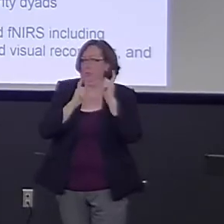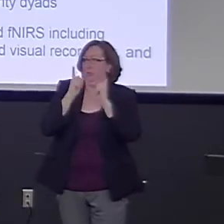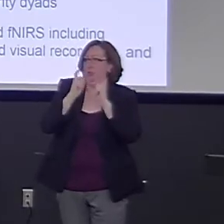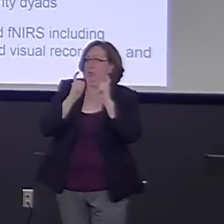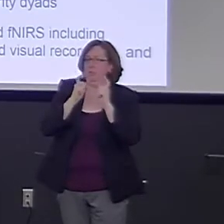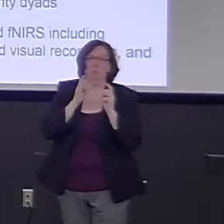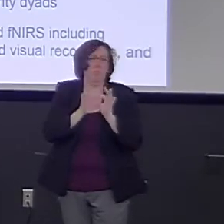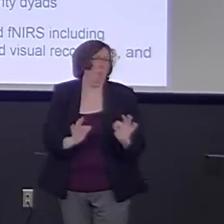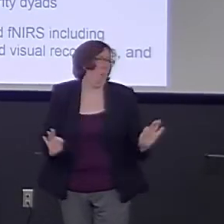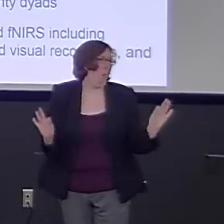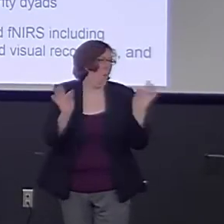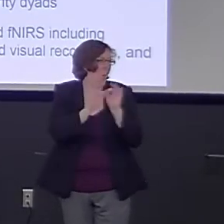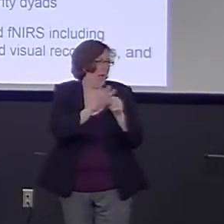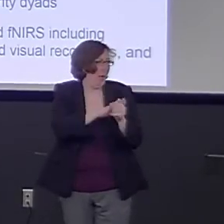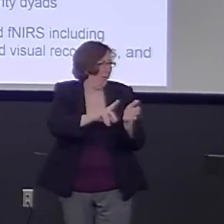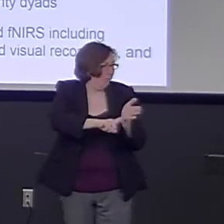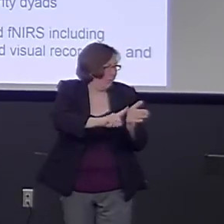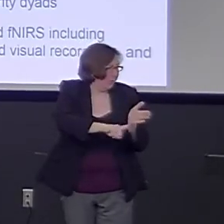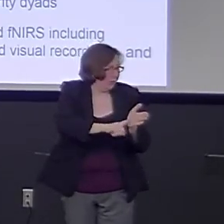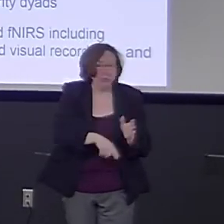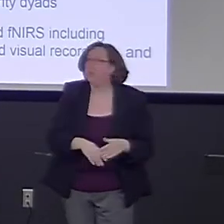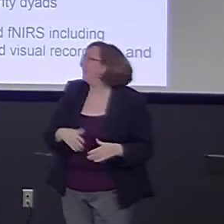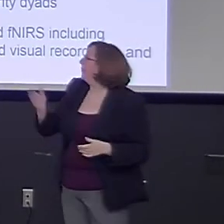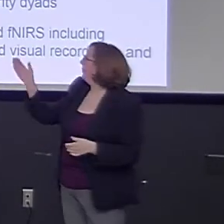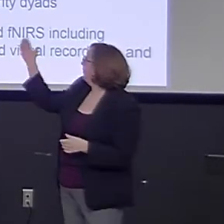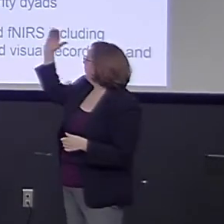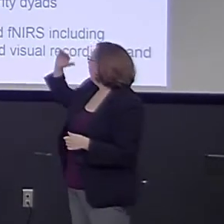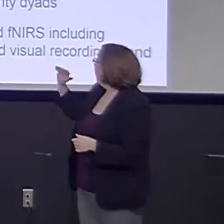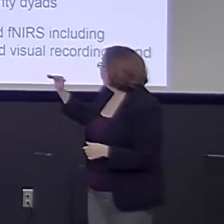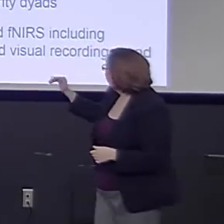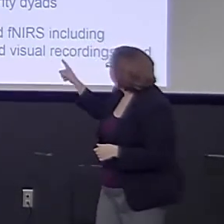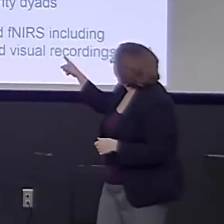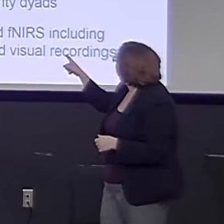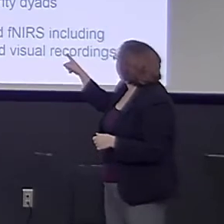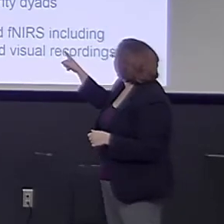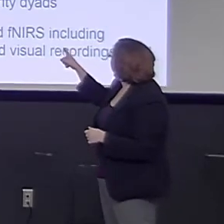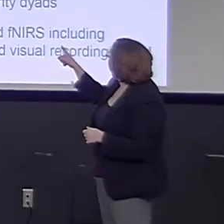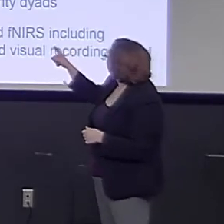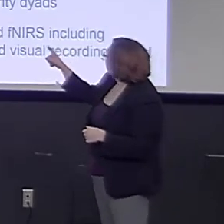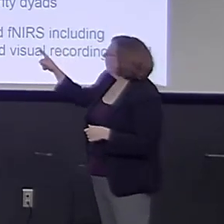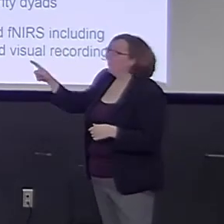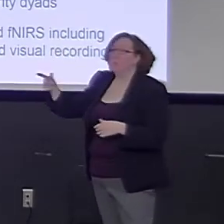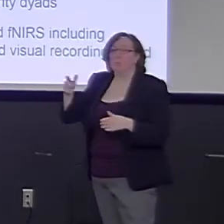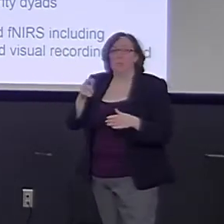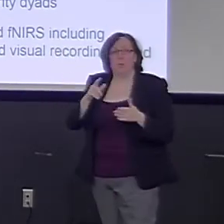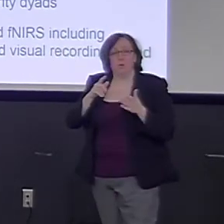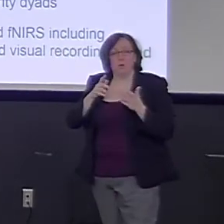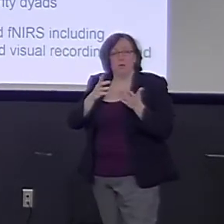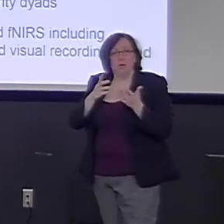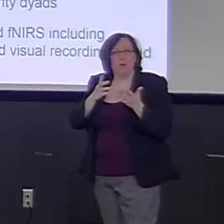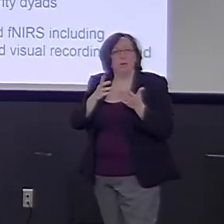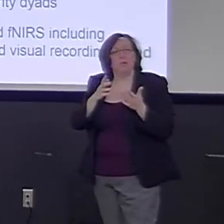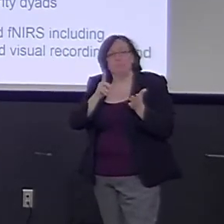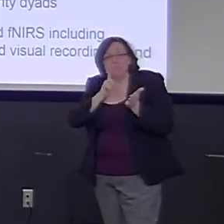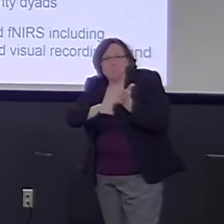We have some very active programs looking at neural circuitry when people have conversations where they agree and disagree,